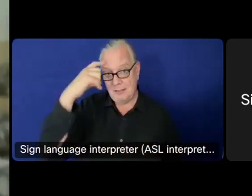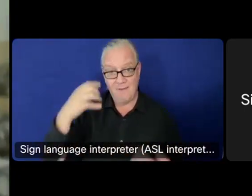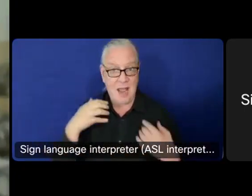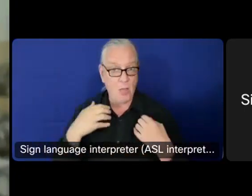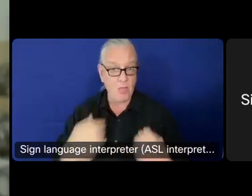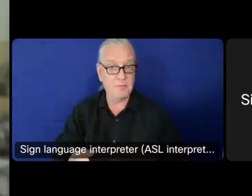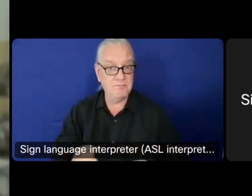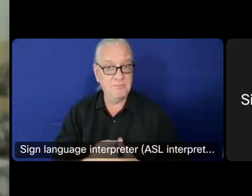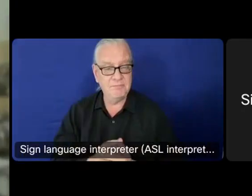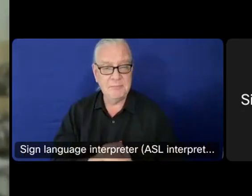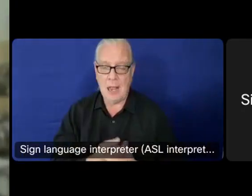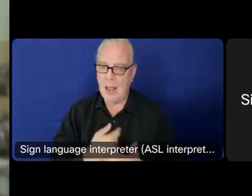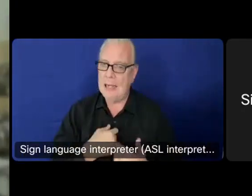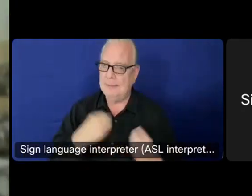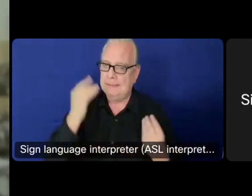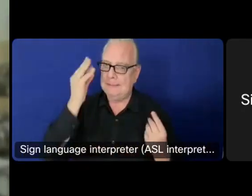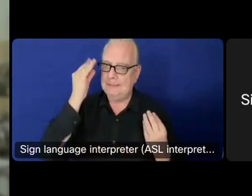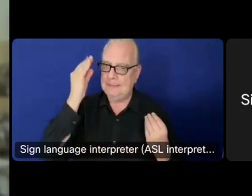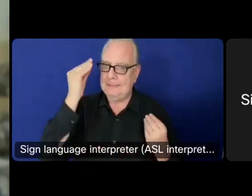something that I've been thinking a lot about because as